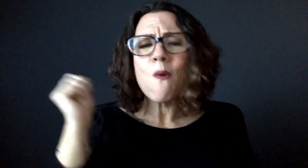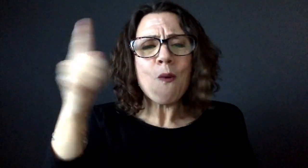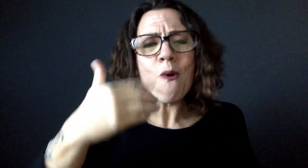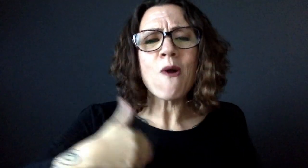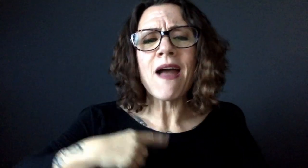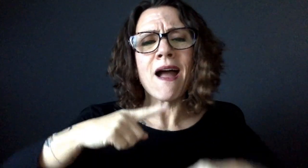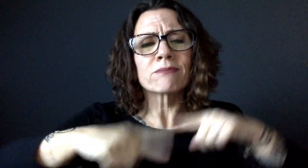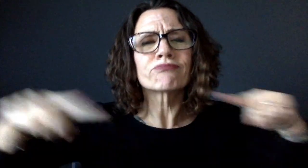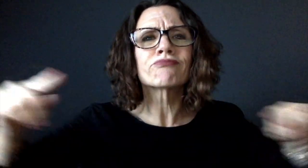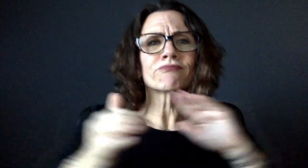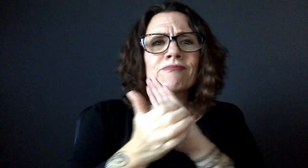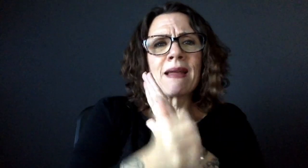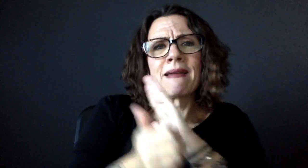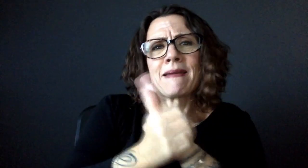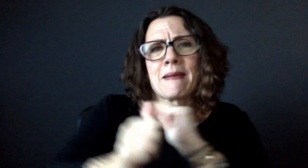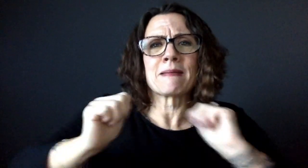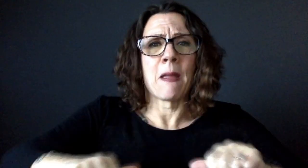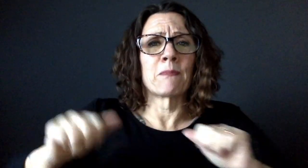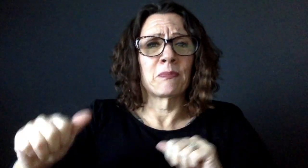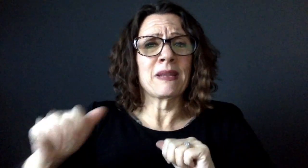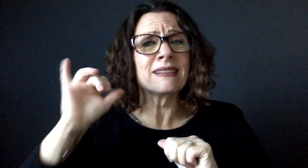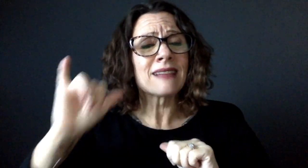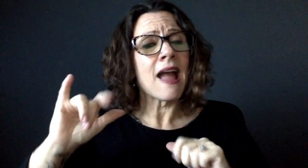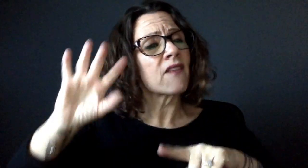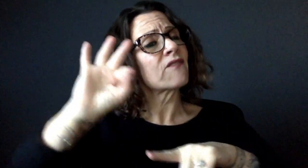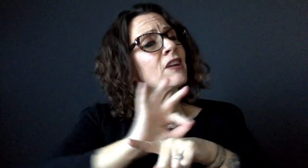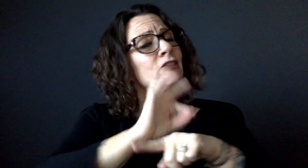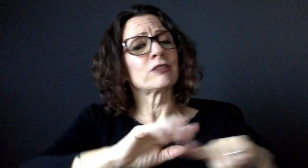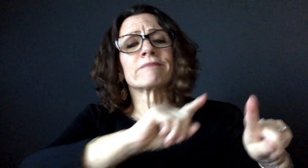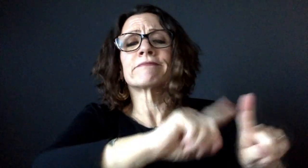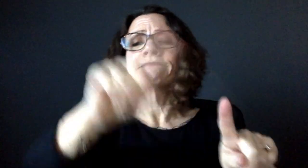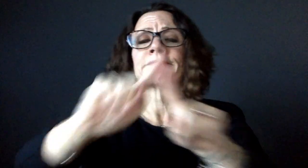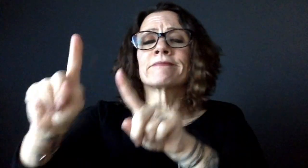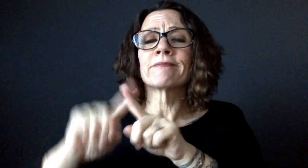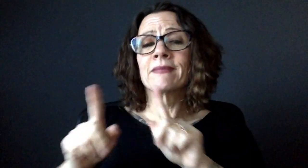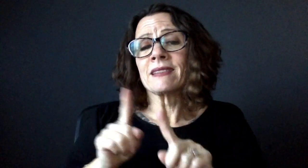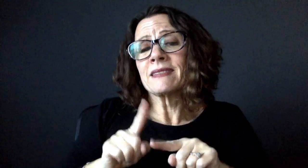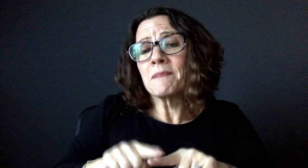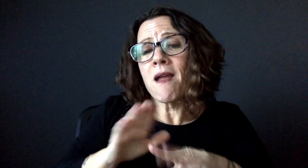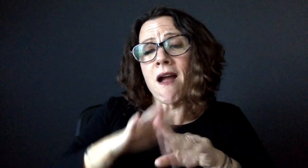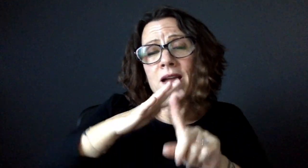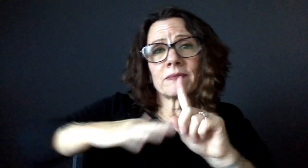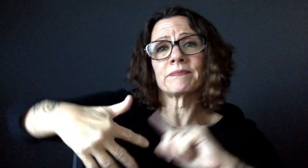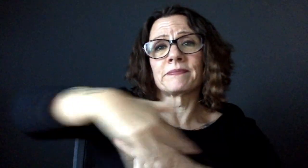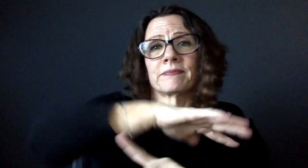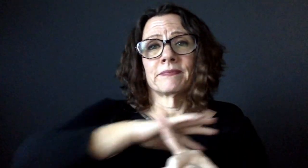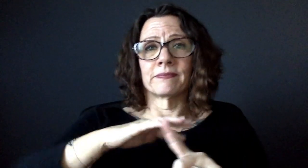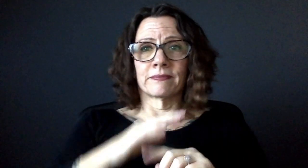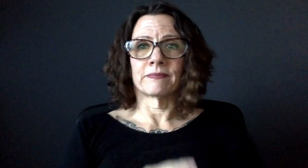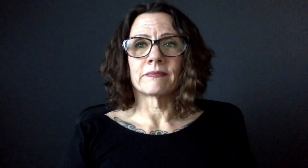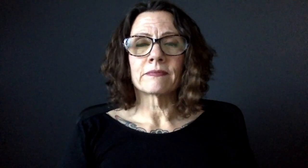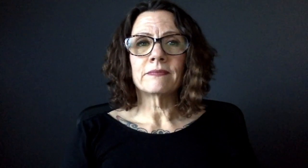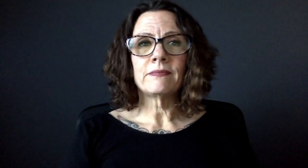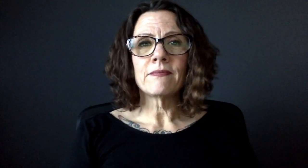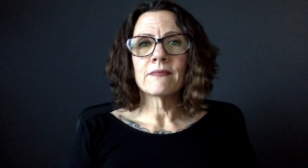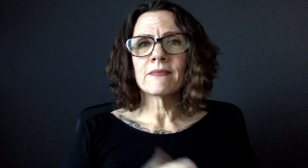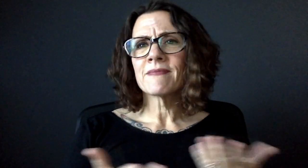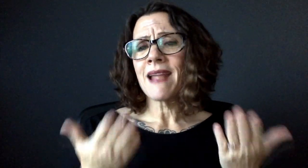we all have various capacities which function differently in various environments.